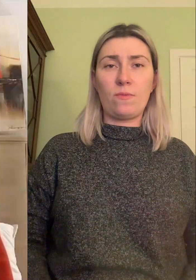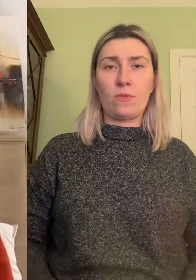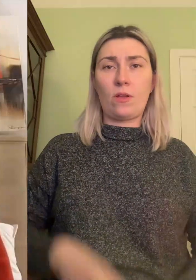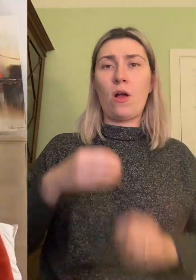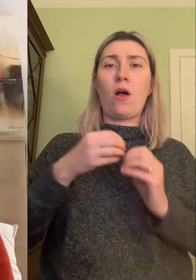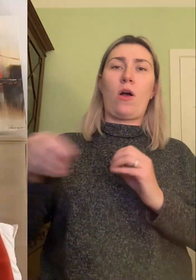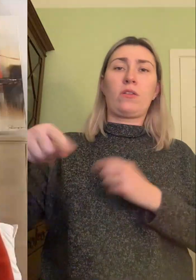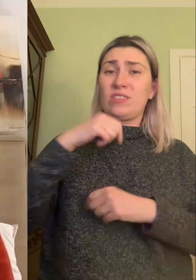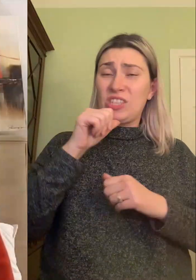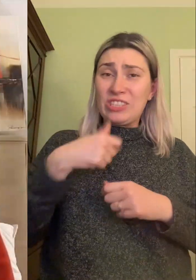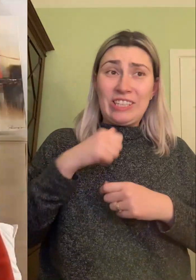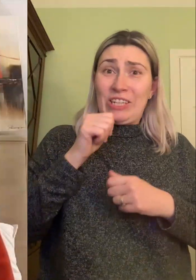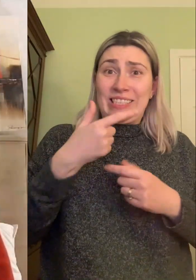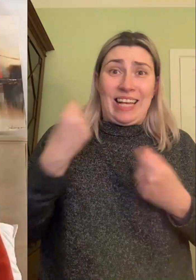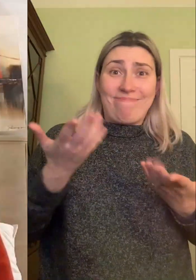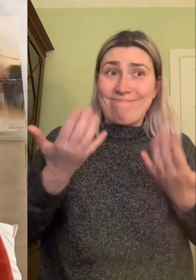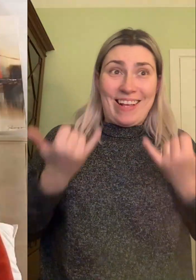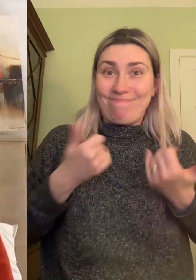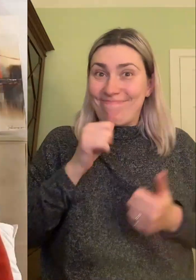Other than that... I have nothing else to say at the moment,